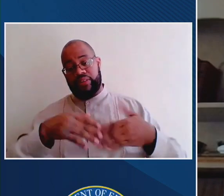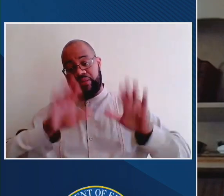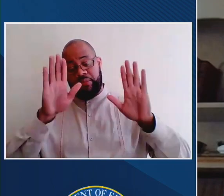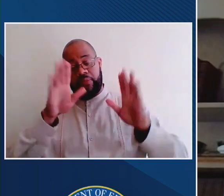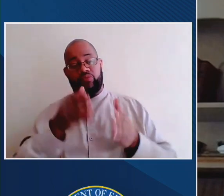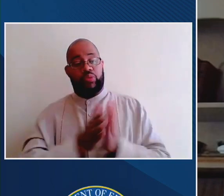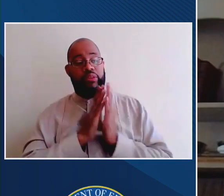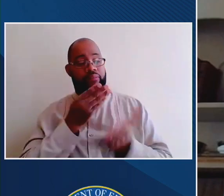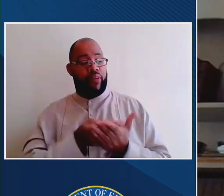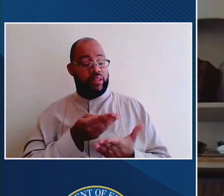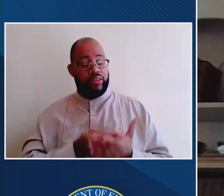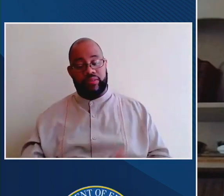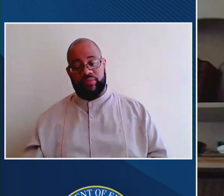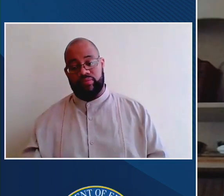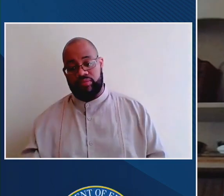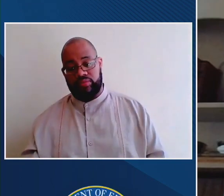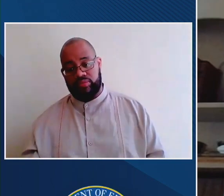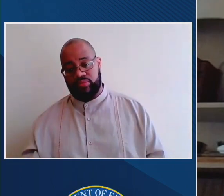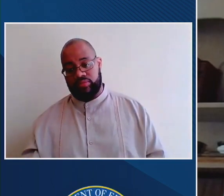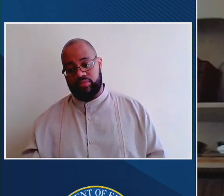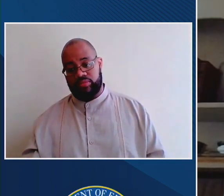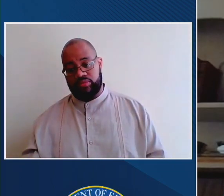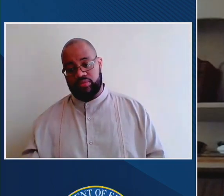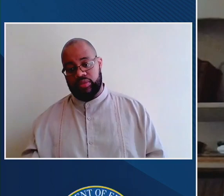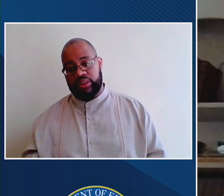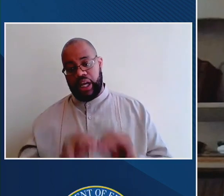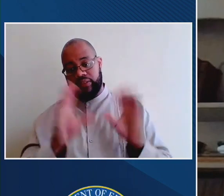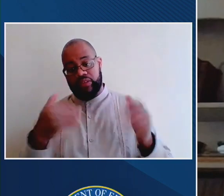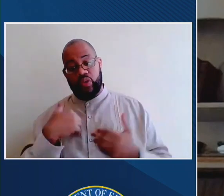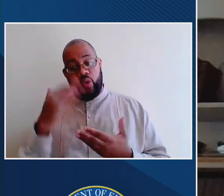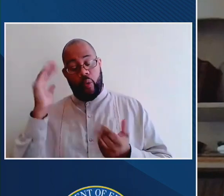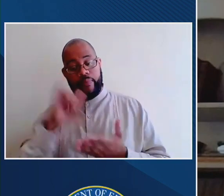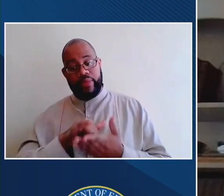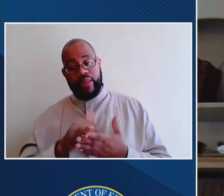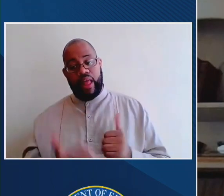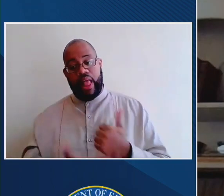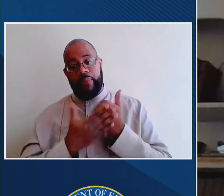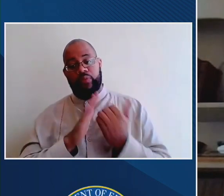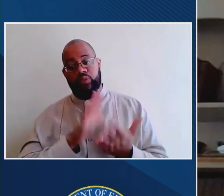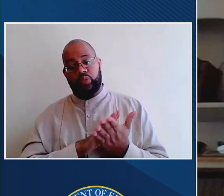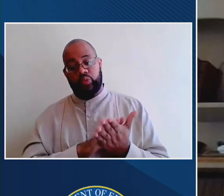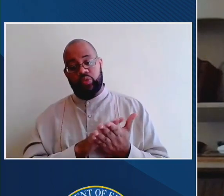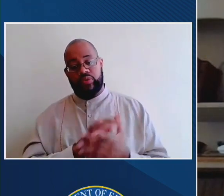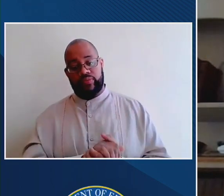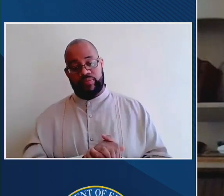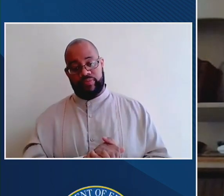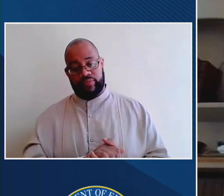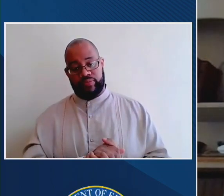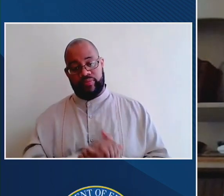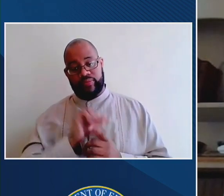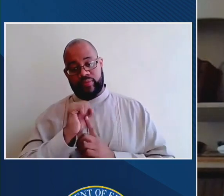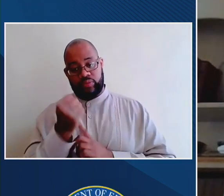Obviously, our hope is that it helps schools get them in. I mean, if the situation you're envisioning is, I guess,